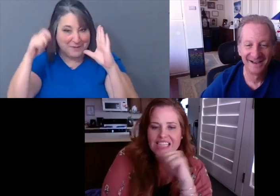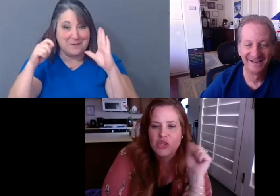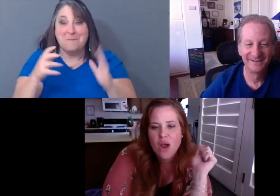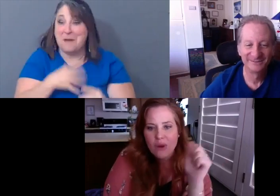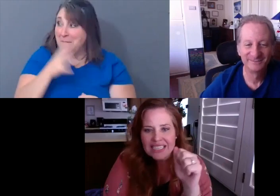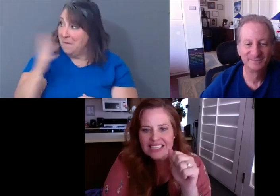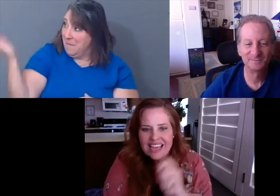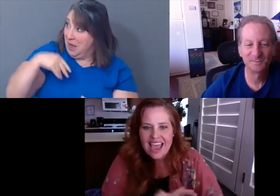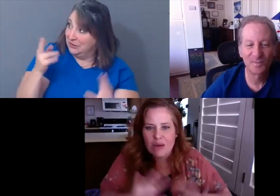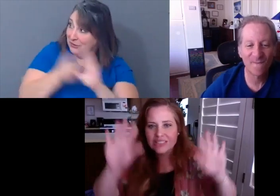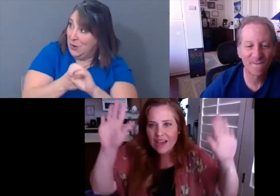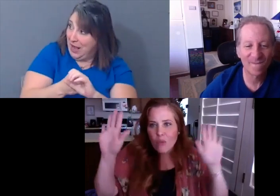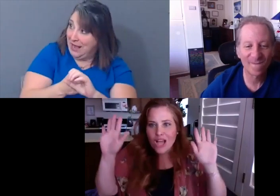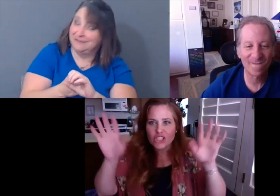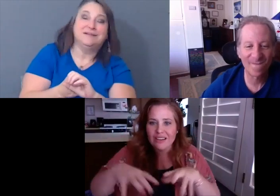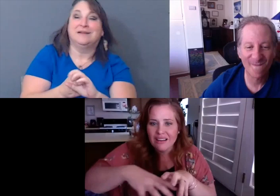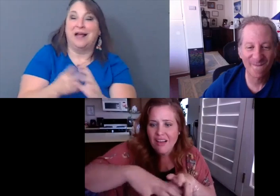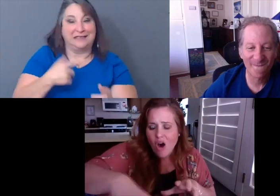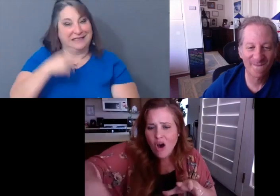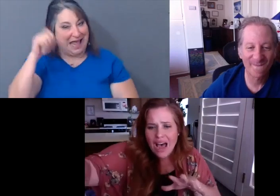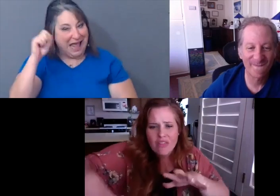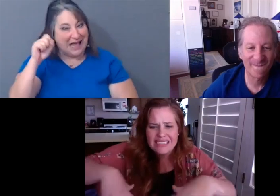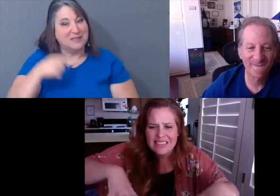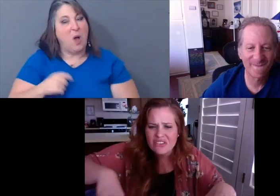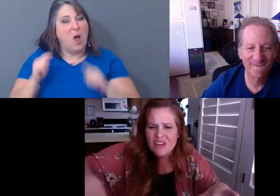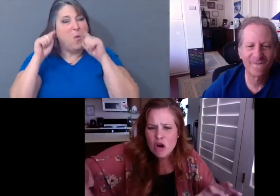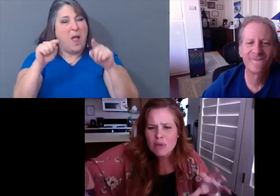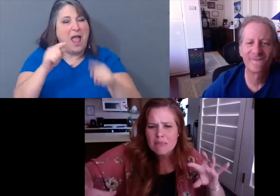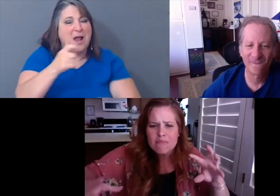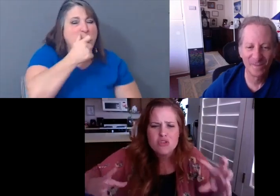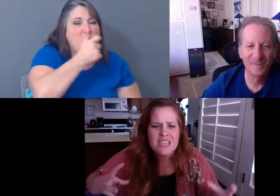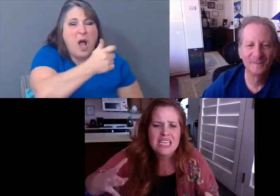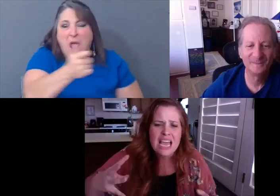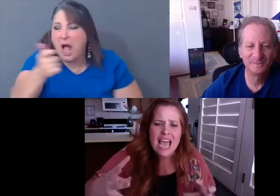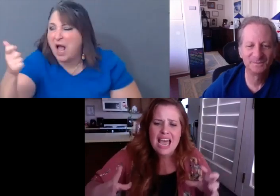And so I went and I was like watching all how they did the film and the movie.